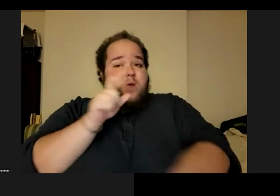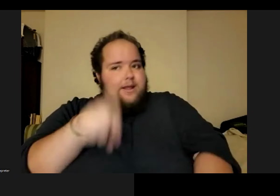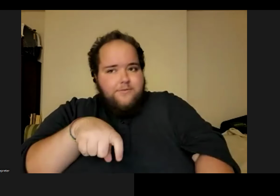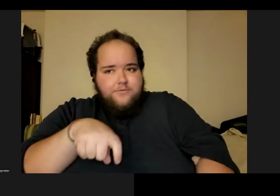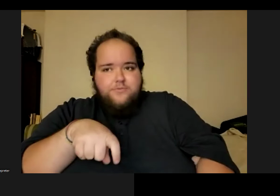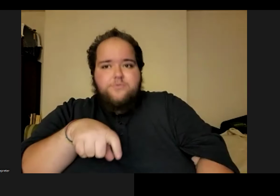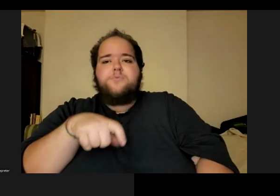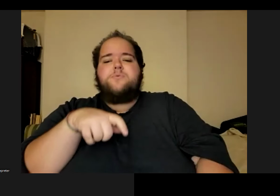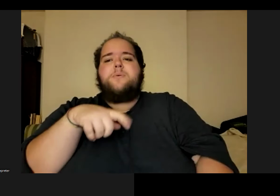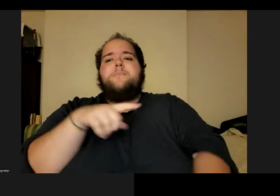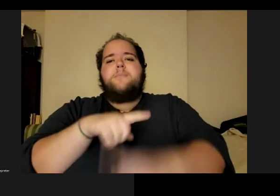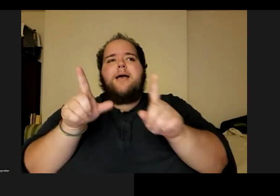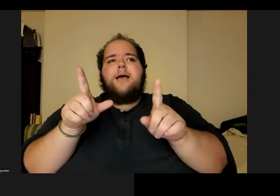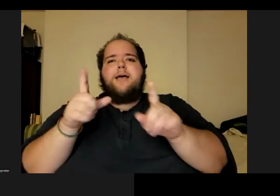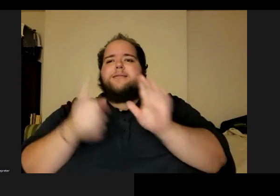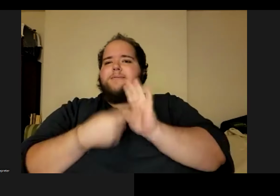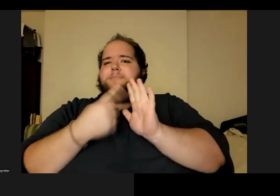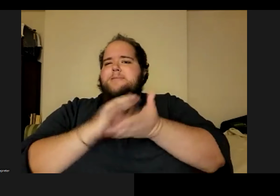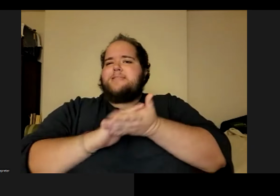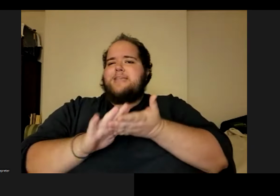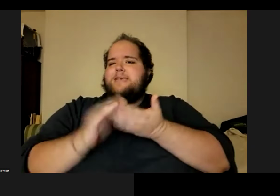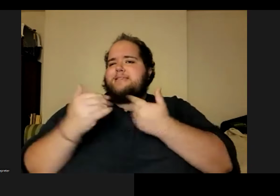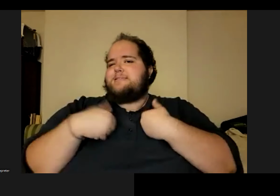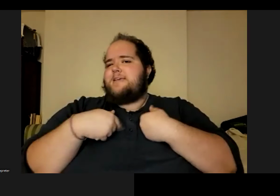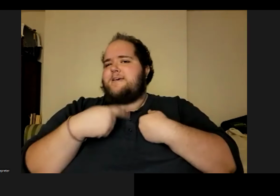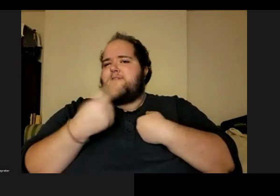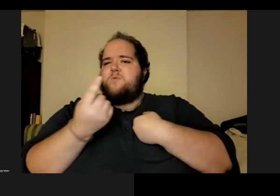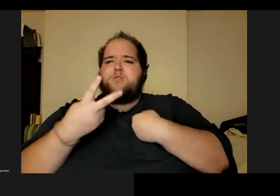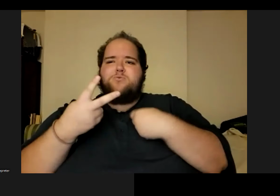But it can be good to add this like couple little sentences of like